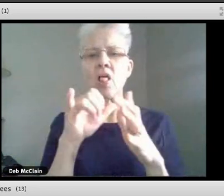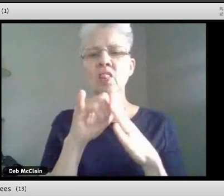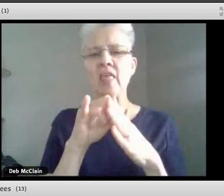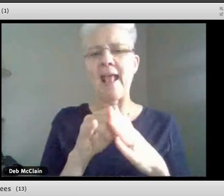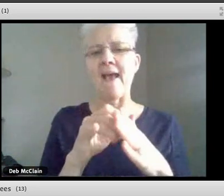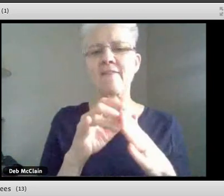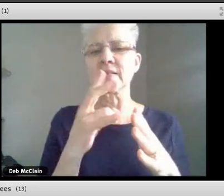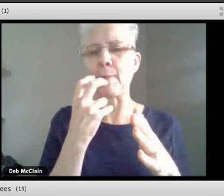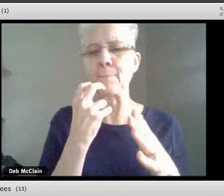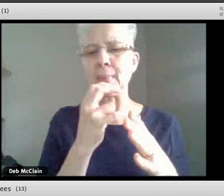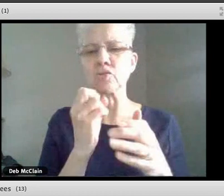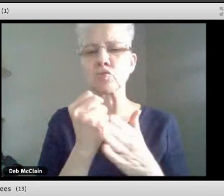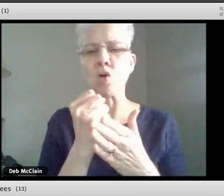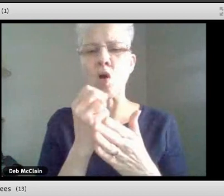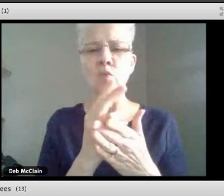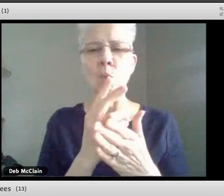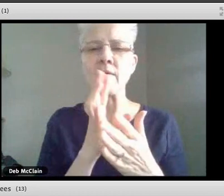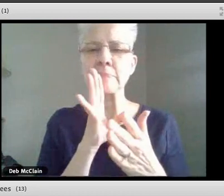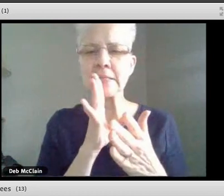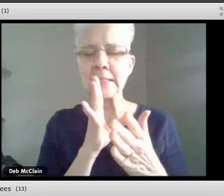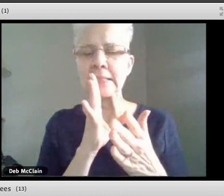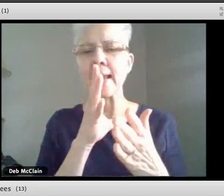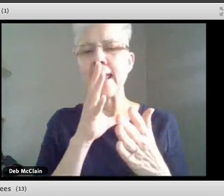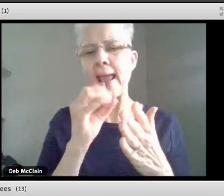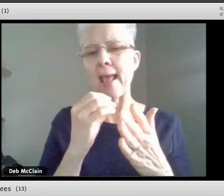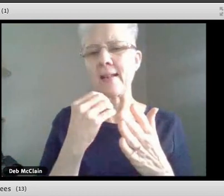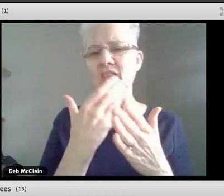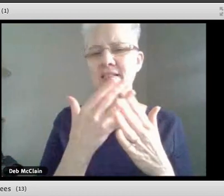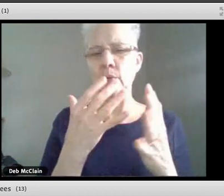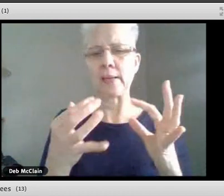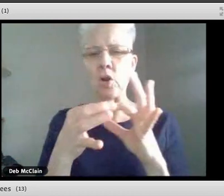We've got things built into our computers, so there's all kinds of assistive technology